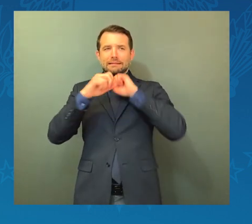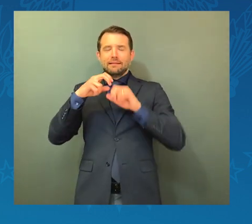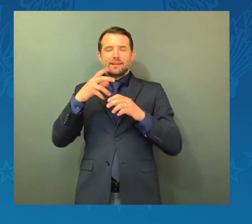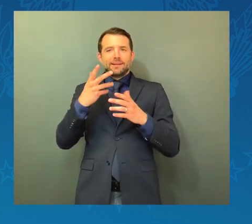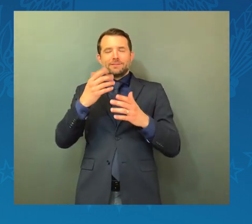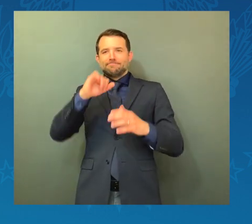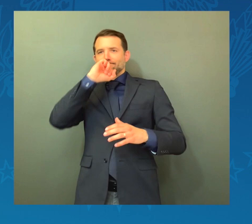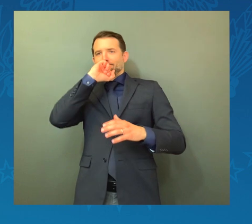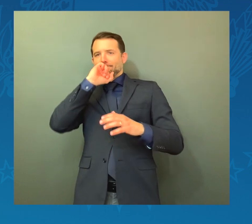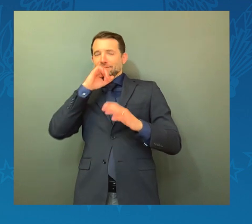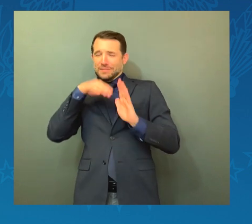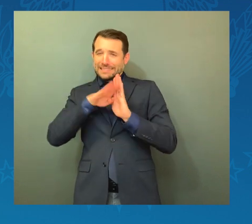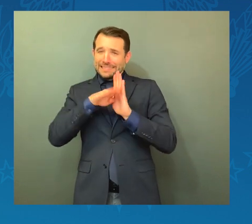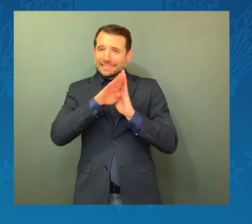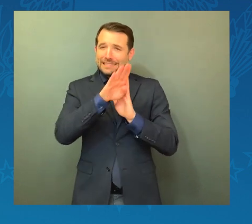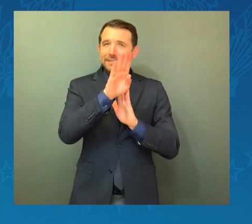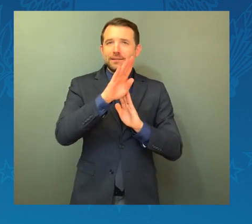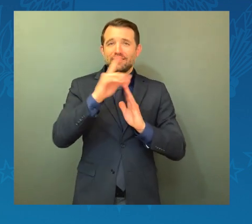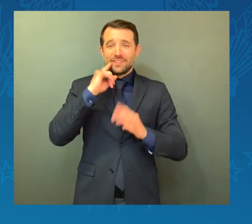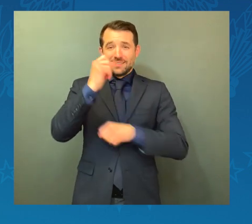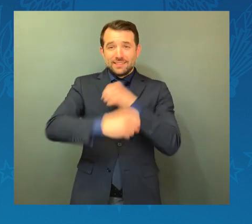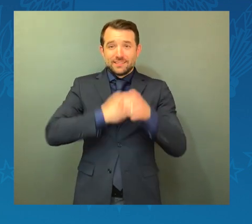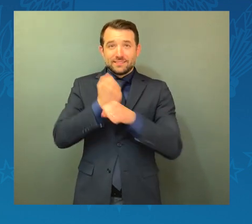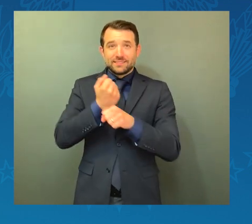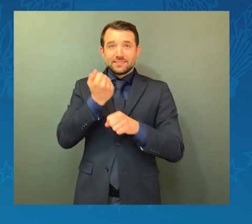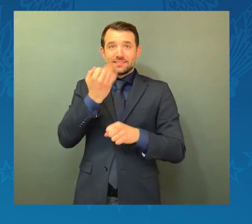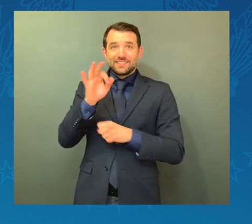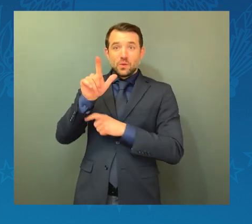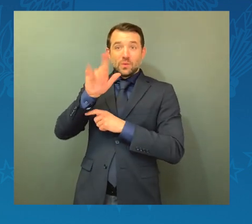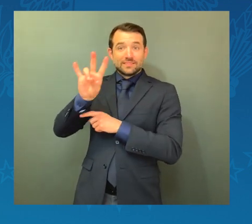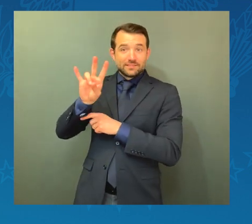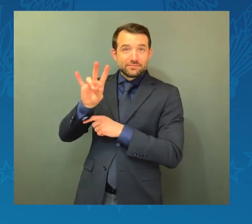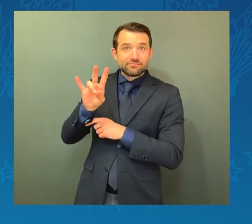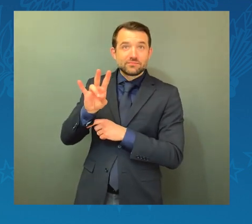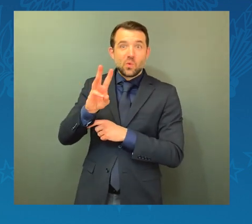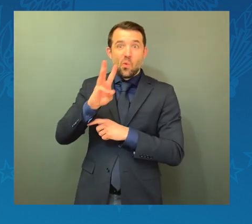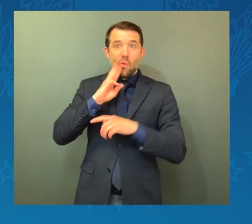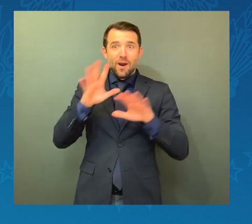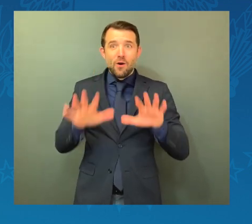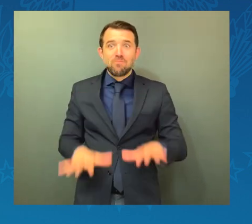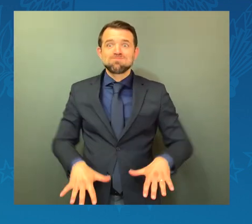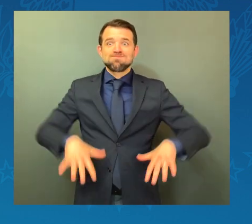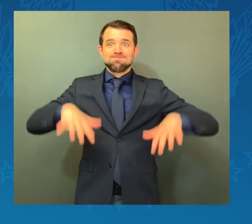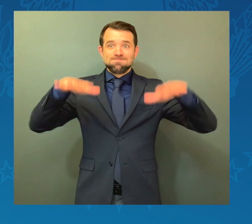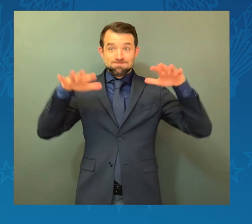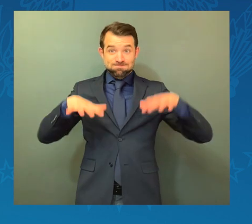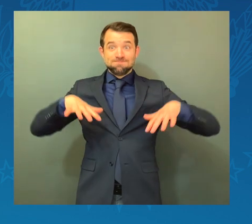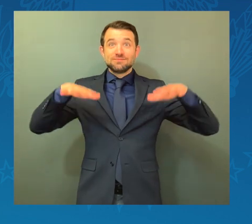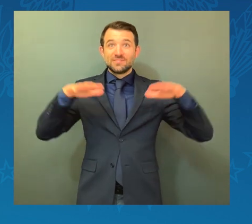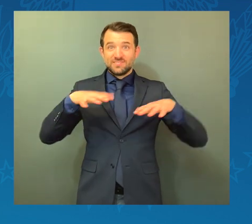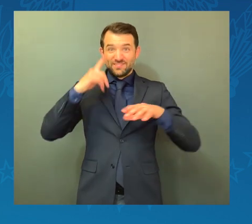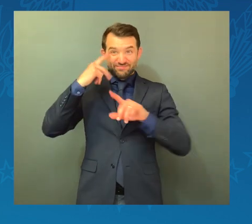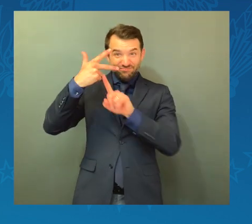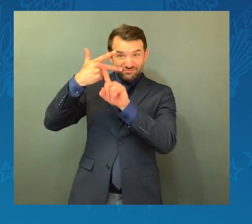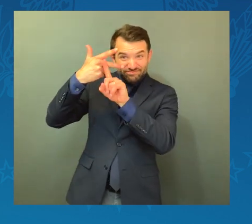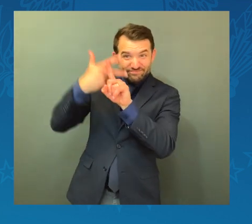and covered every square foot of this city for three months. And when the water receded,